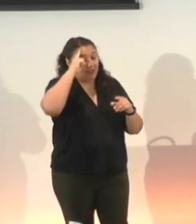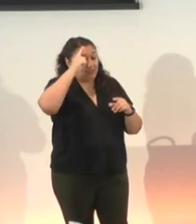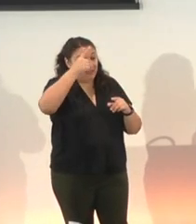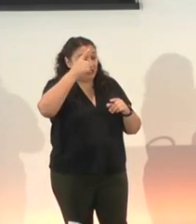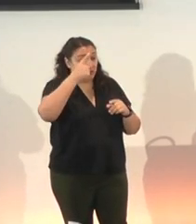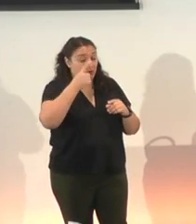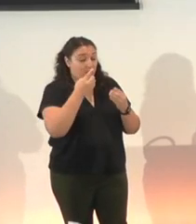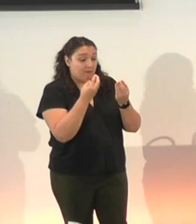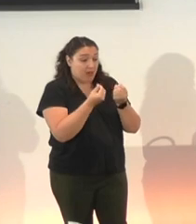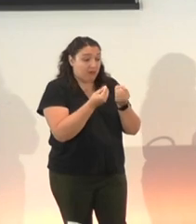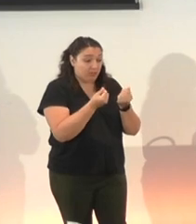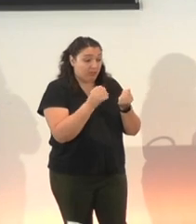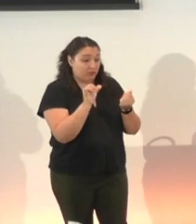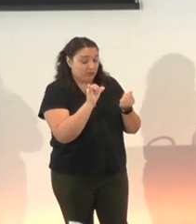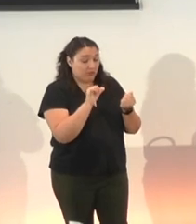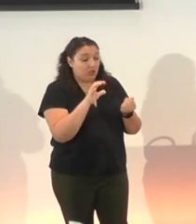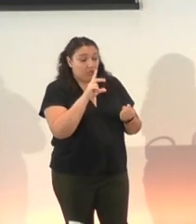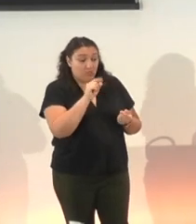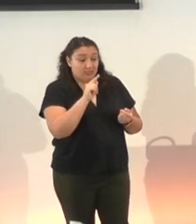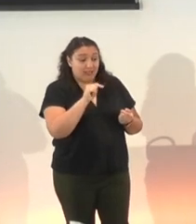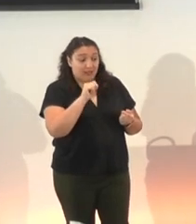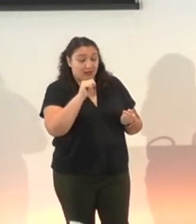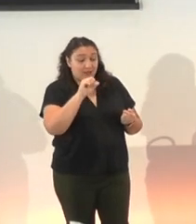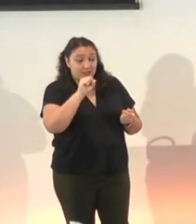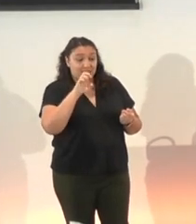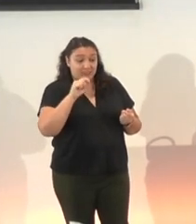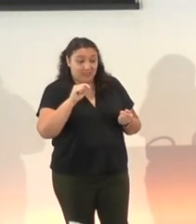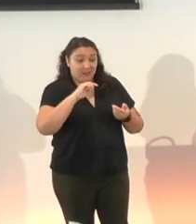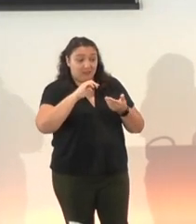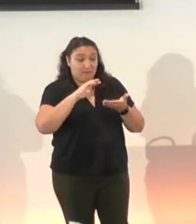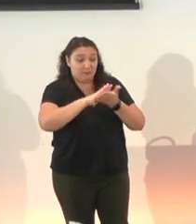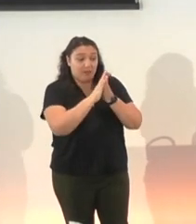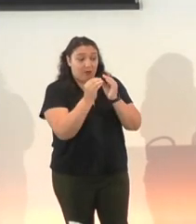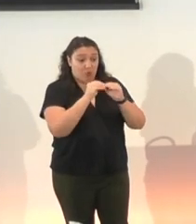can opt out, does your data set become more constrained? And how do you handle that.